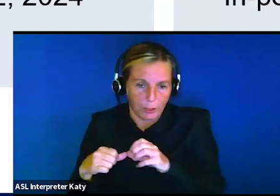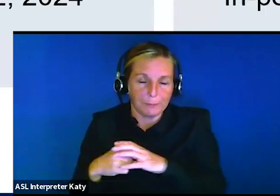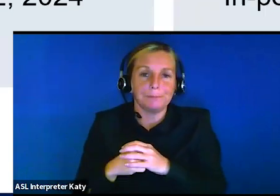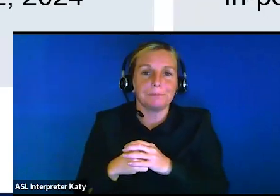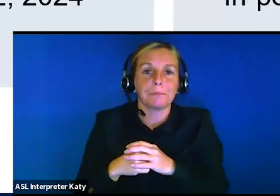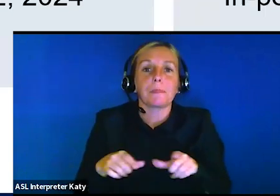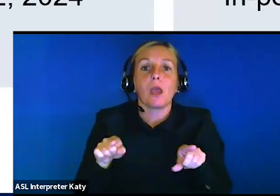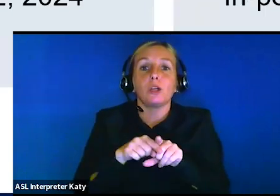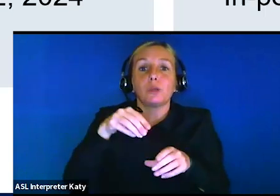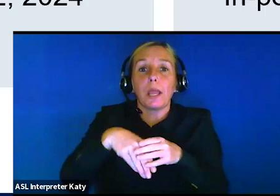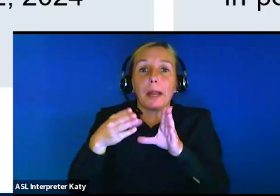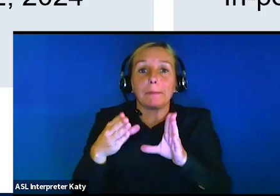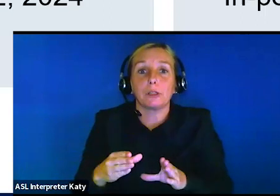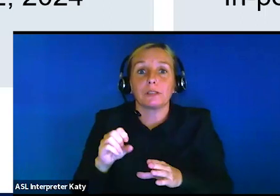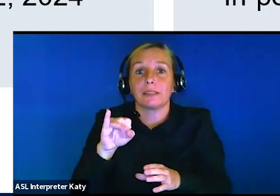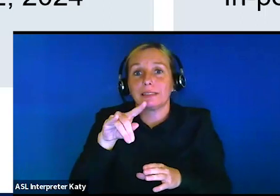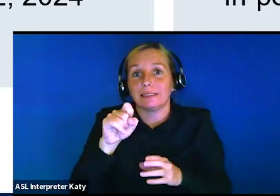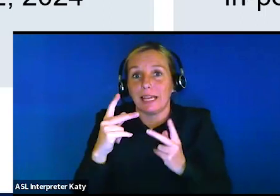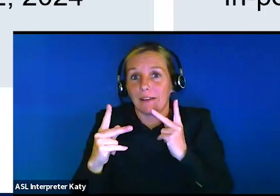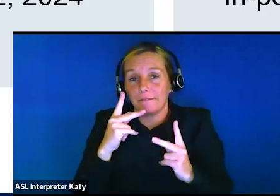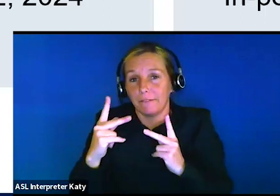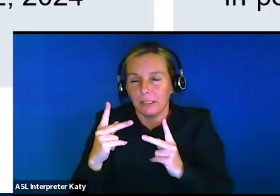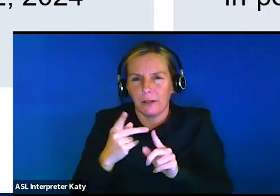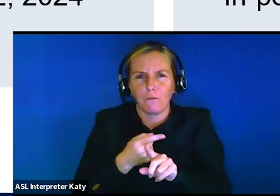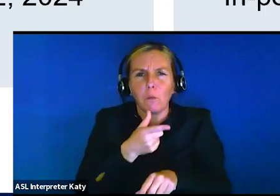visit by your facilitator--